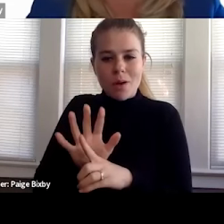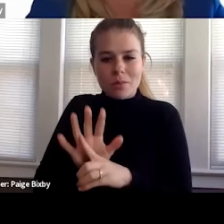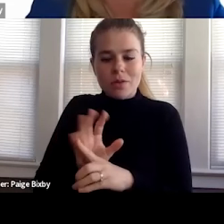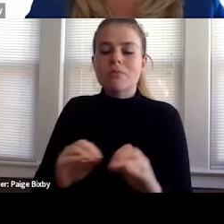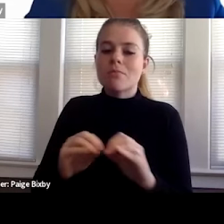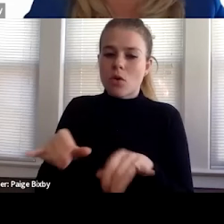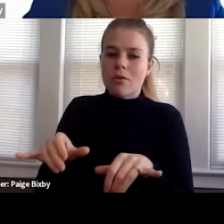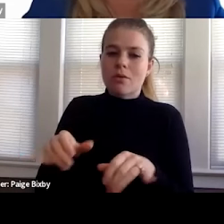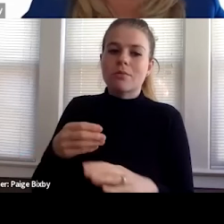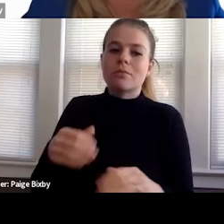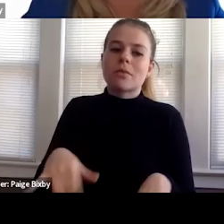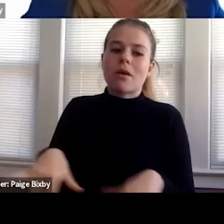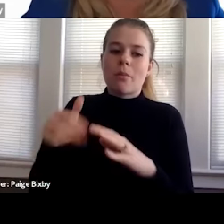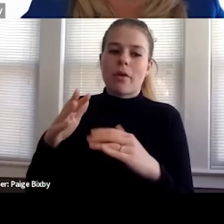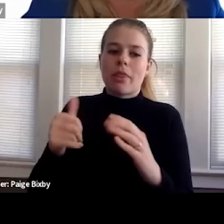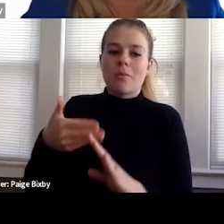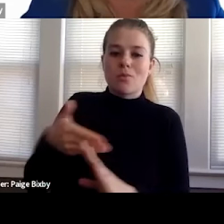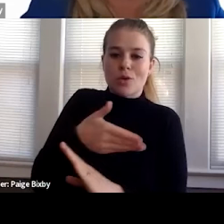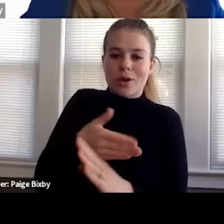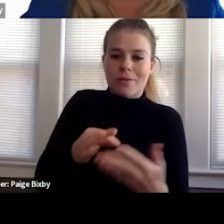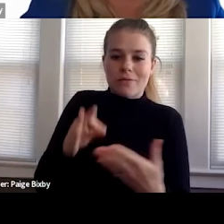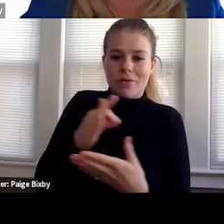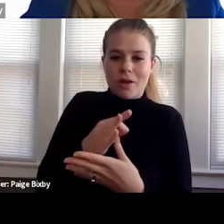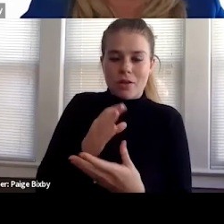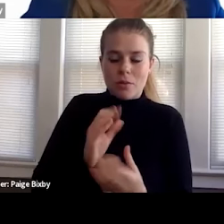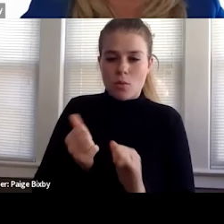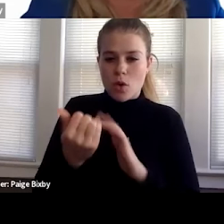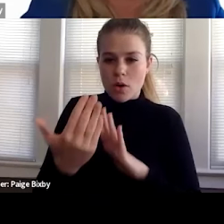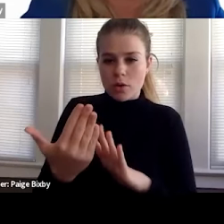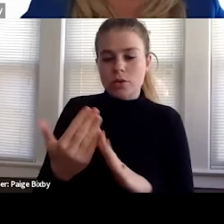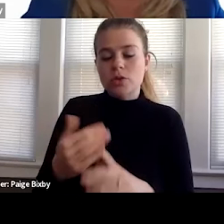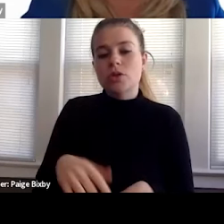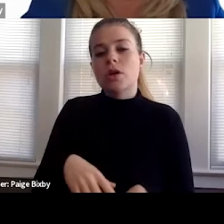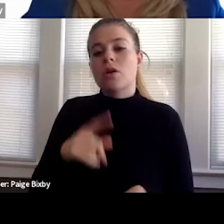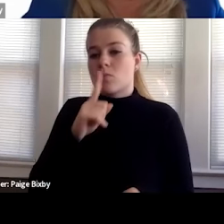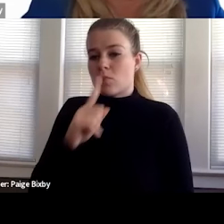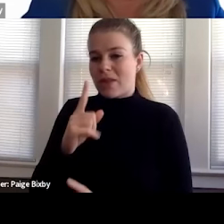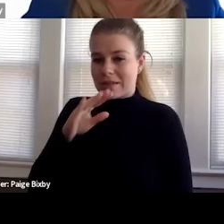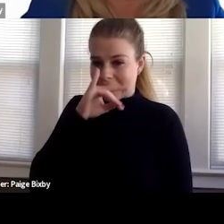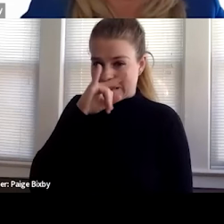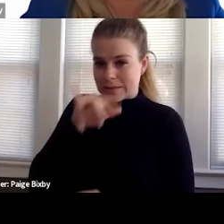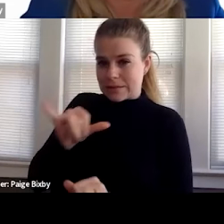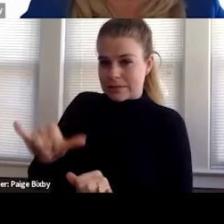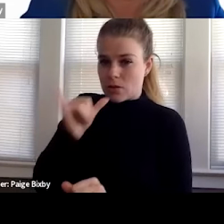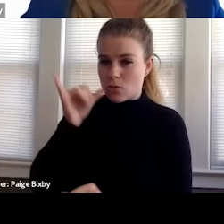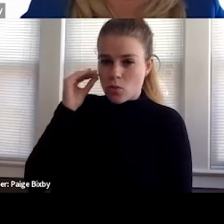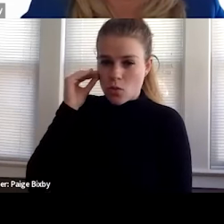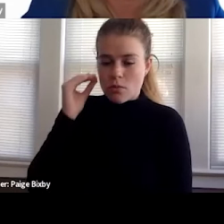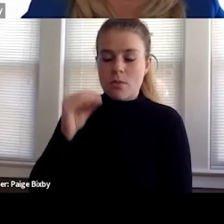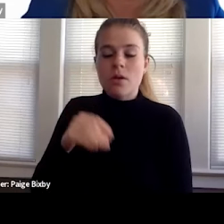with the major difference being that there is an official court filing but the children remain at home. Communities are finding that if a family has access